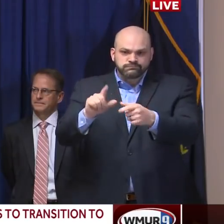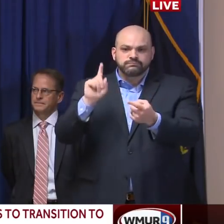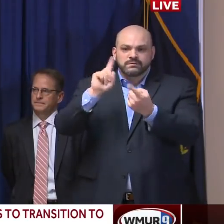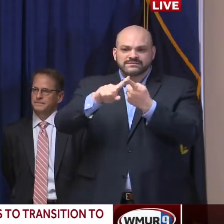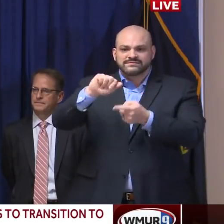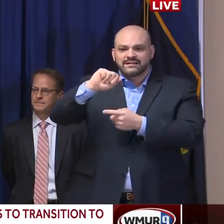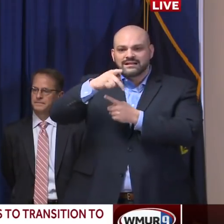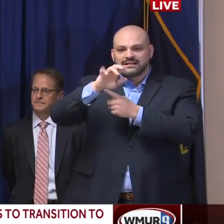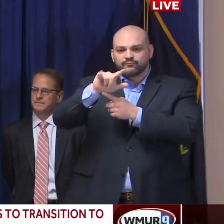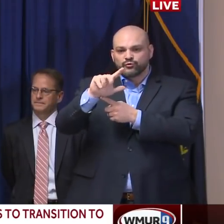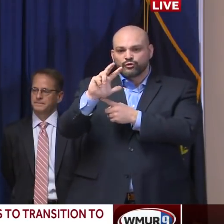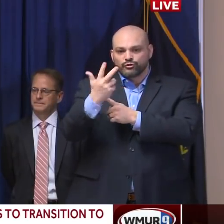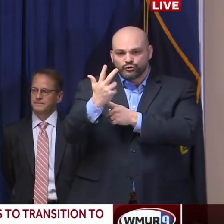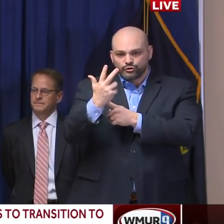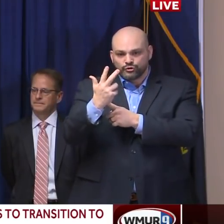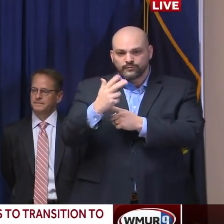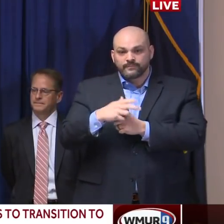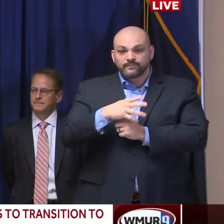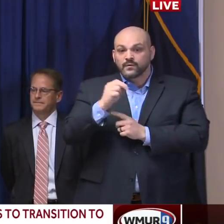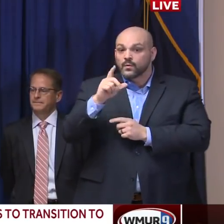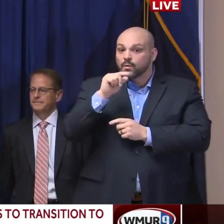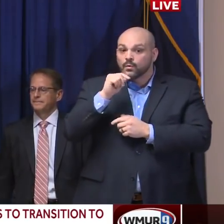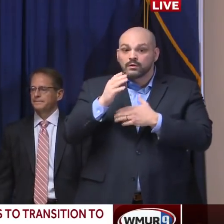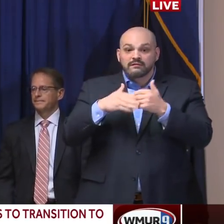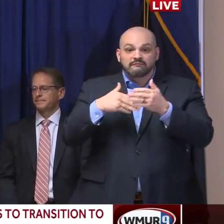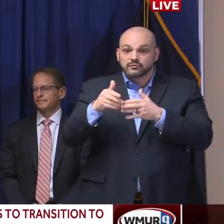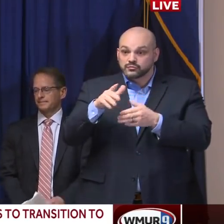FOLLOWING THAT, WE WILL ASSESS THE SITUATION ON THE GROUND.